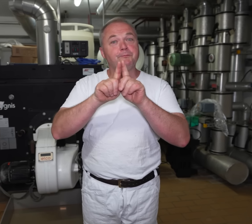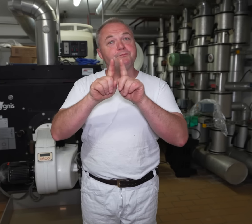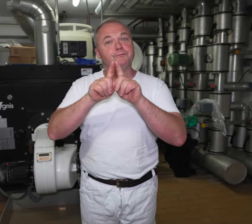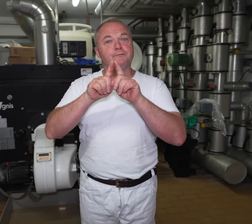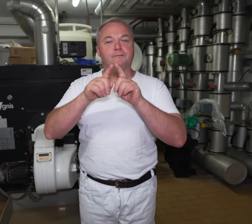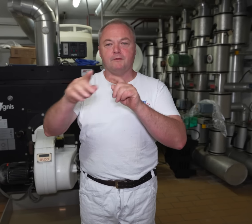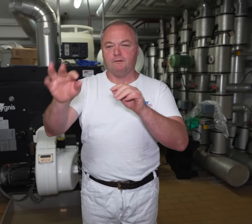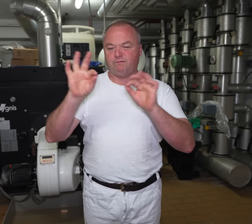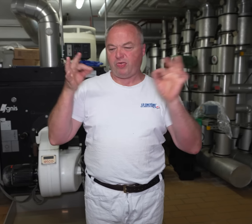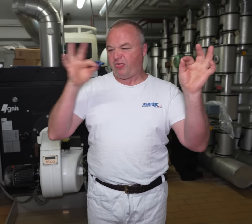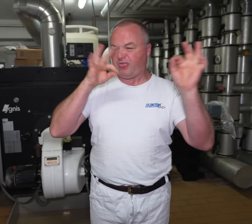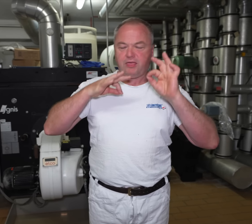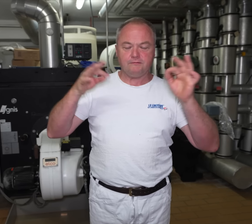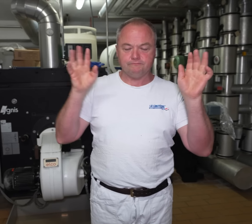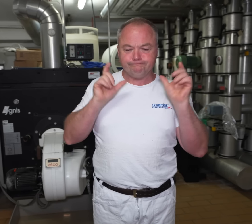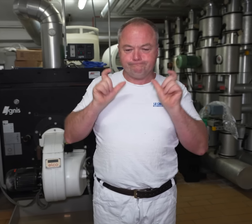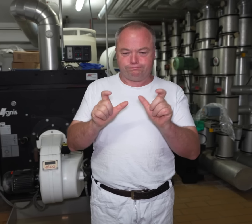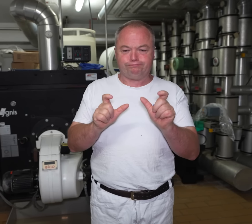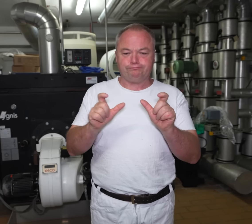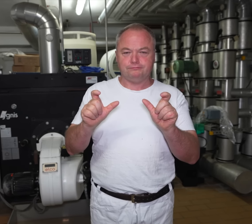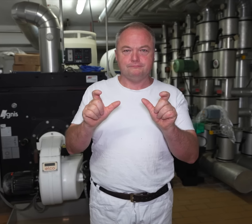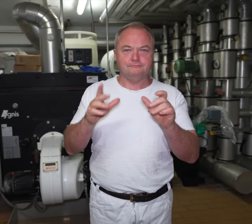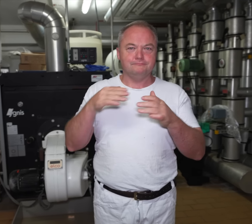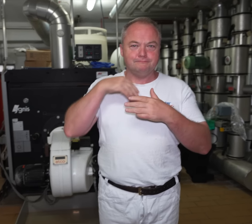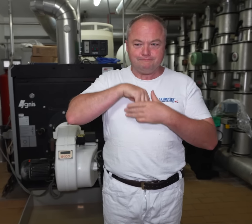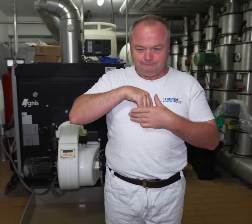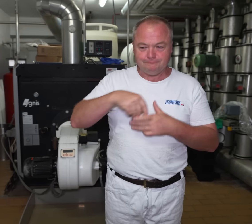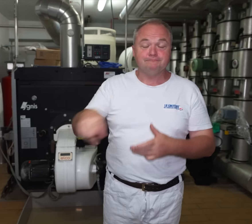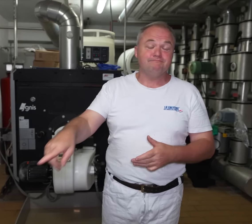We can’t have dirt, we have to be neat.